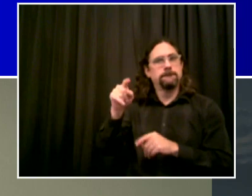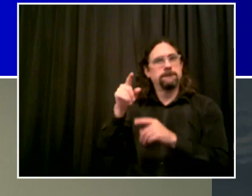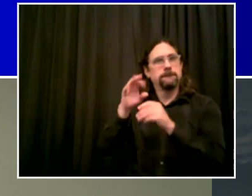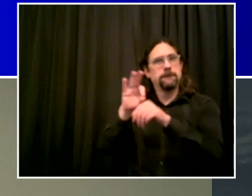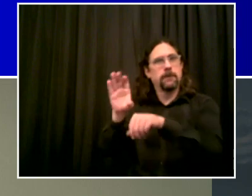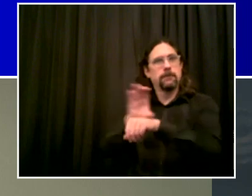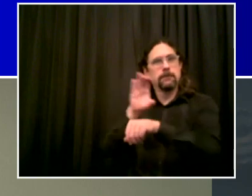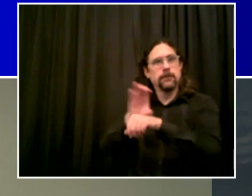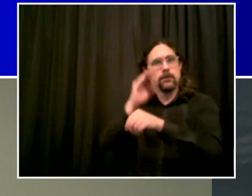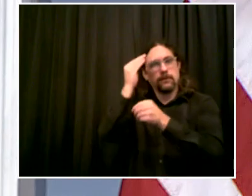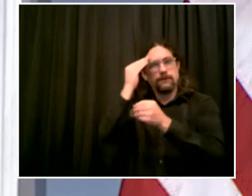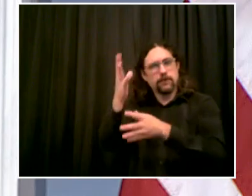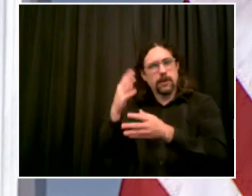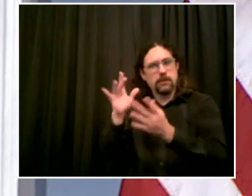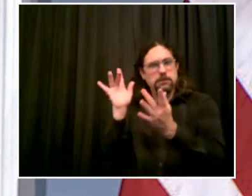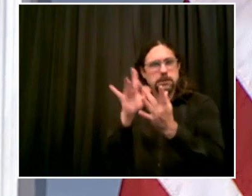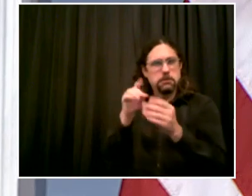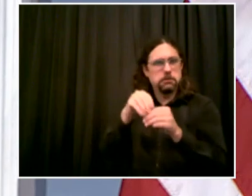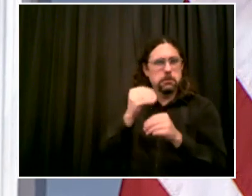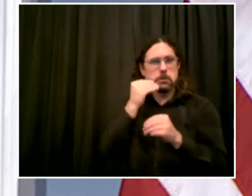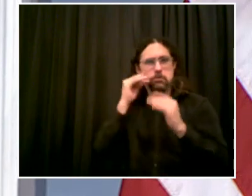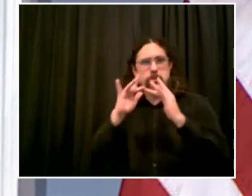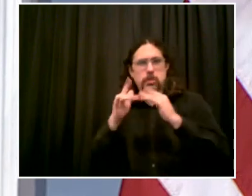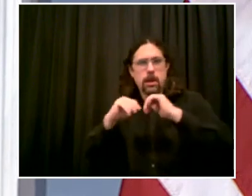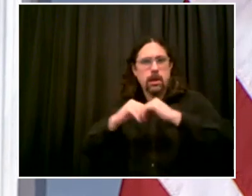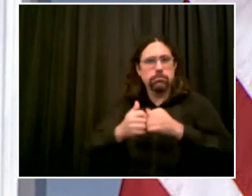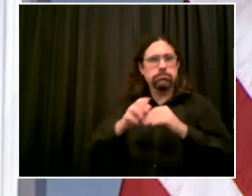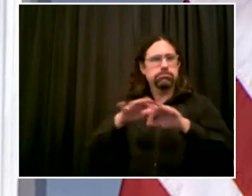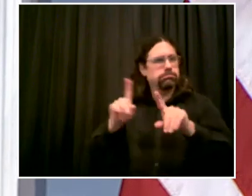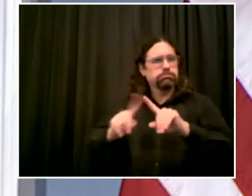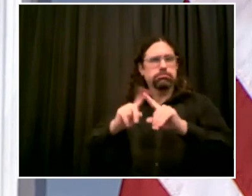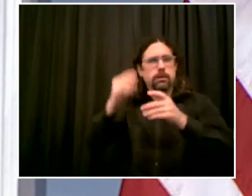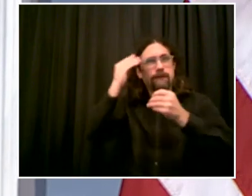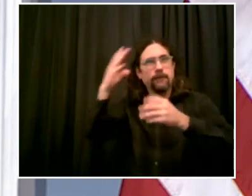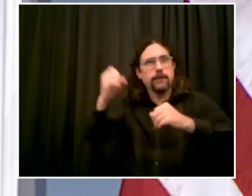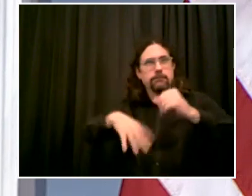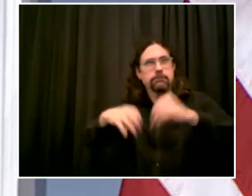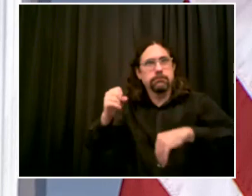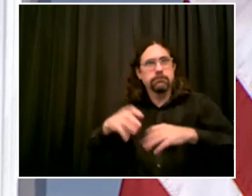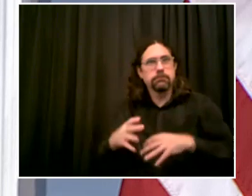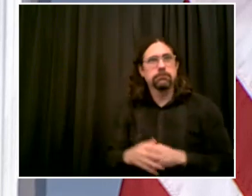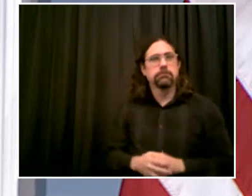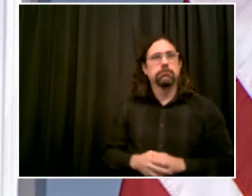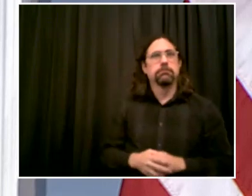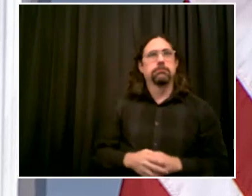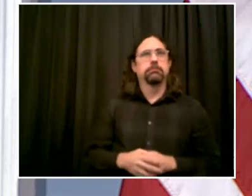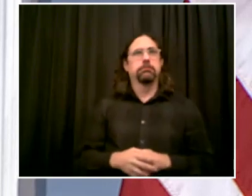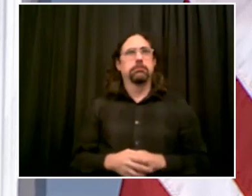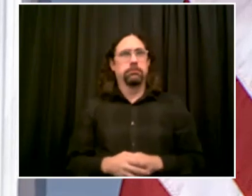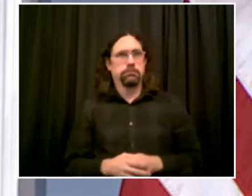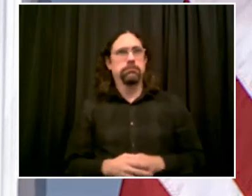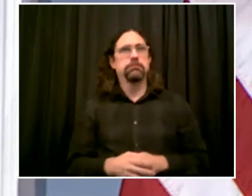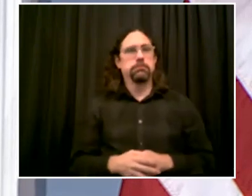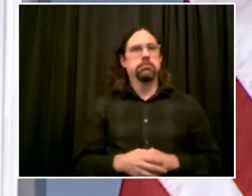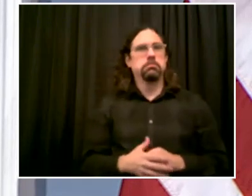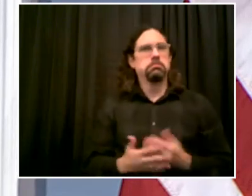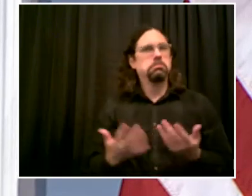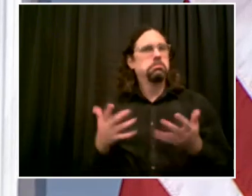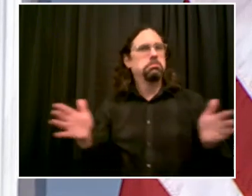I KNOW THAT IS A LOT OF INFORMATION. WE ARE ALSO INCLUDING A